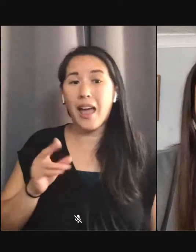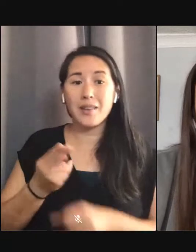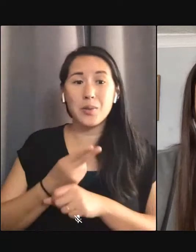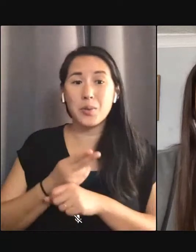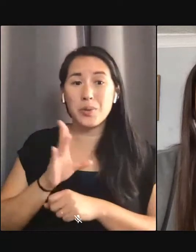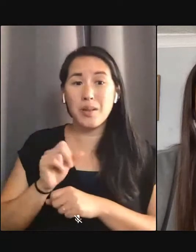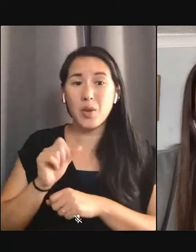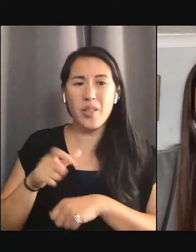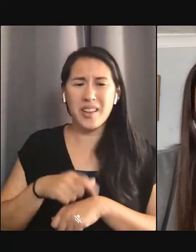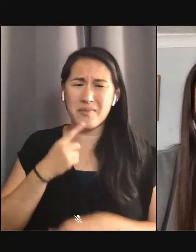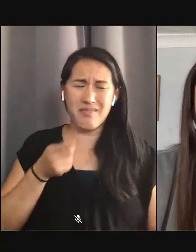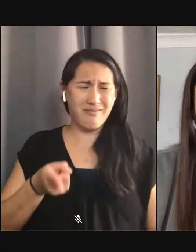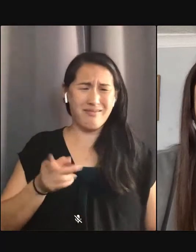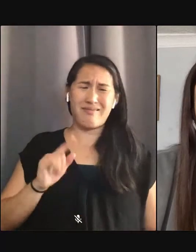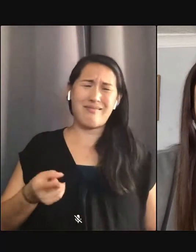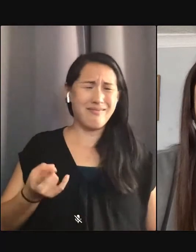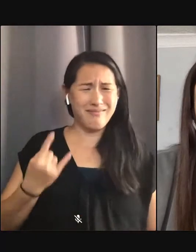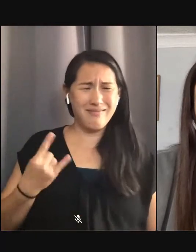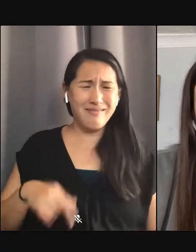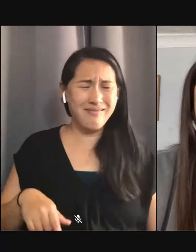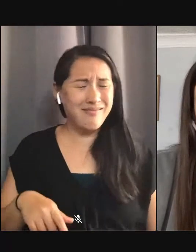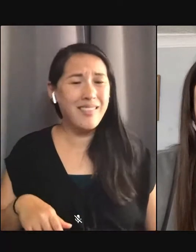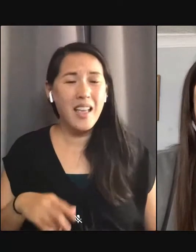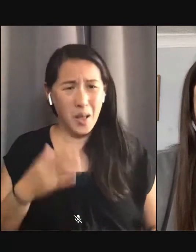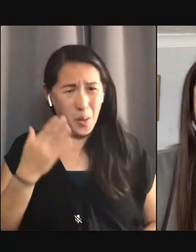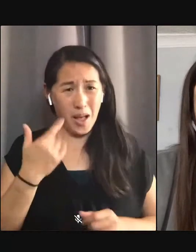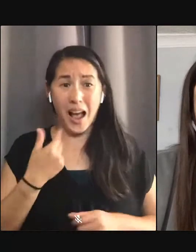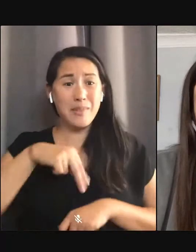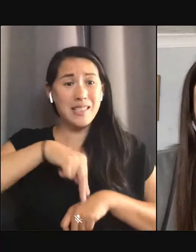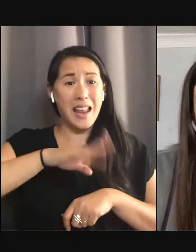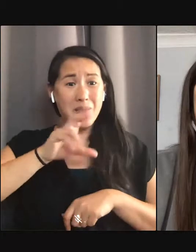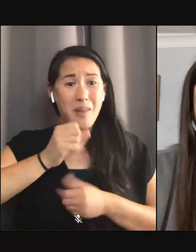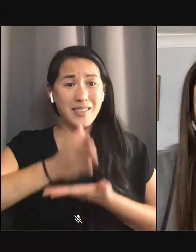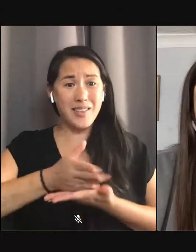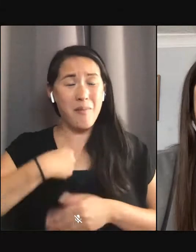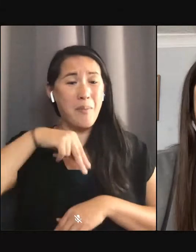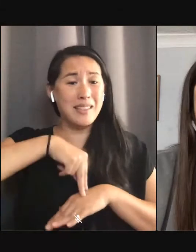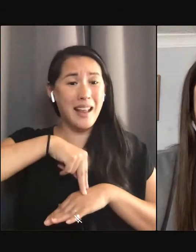is rubbish and we said well why and he said well when i'm standing at the bus stop and i'm waiting